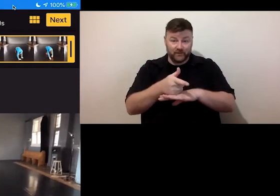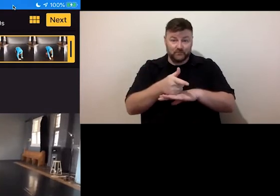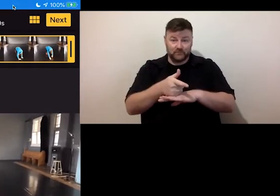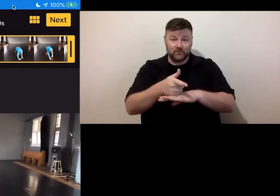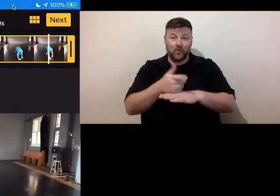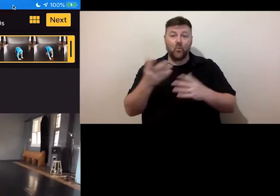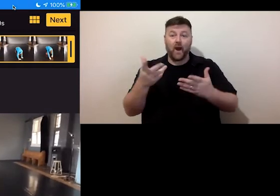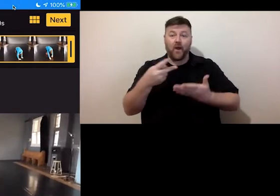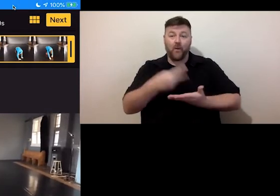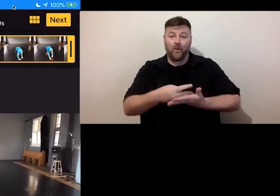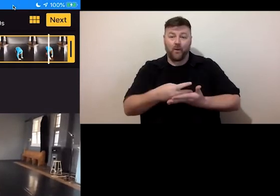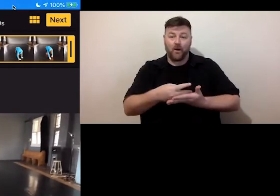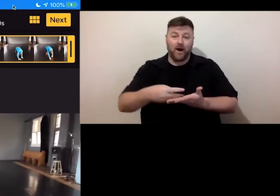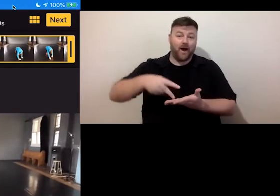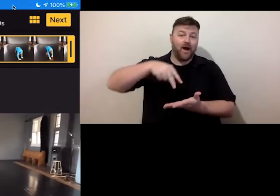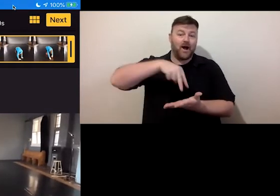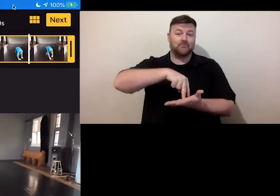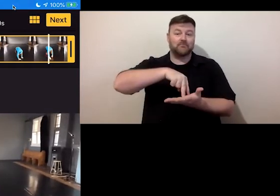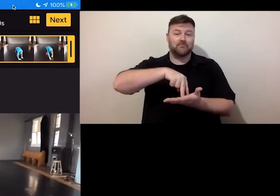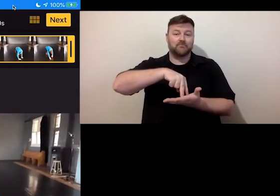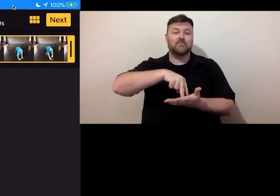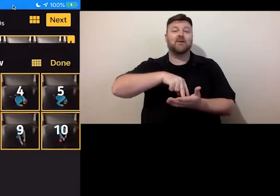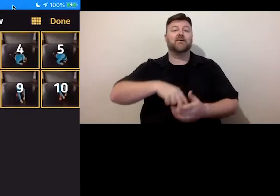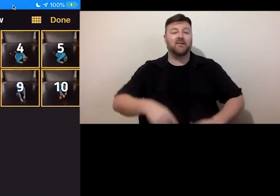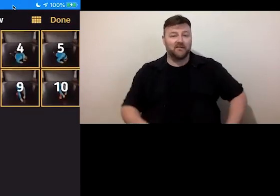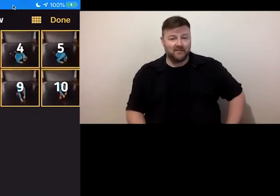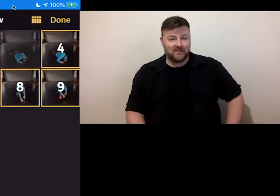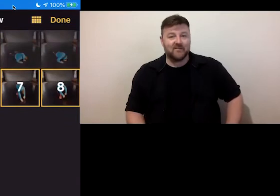And maybe there's something in there. Where, if I press this button to take out the middle frames...